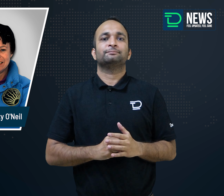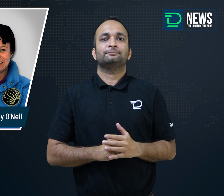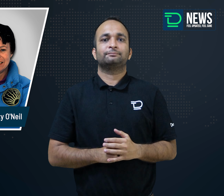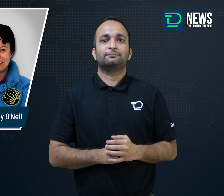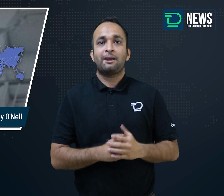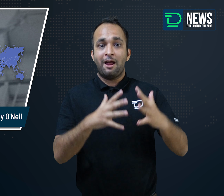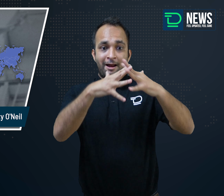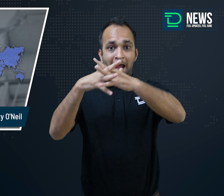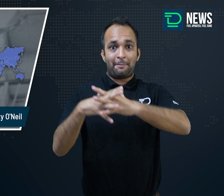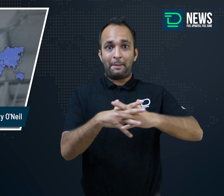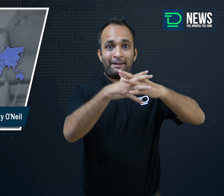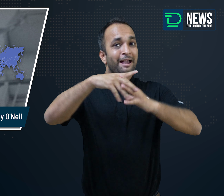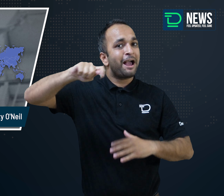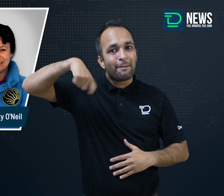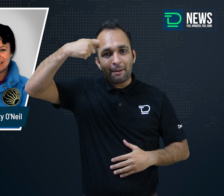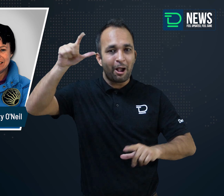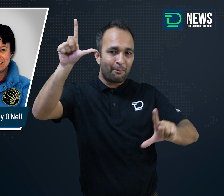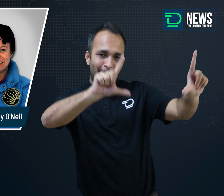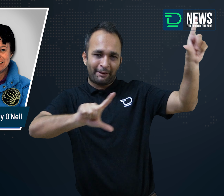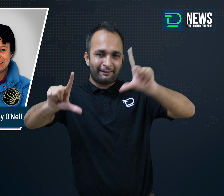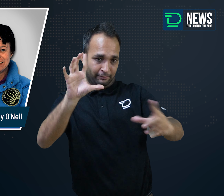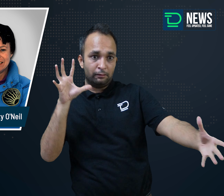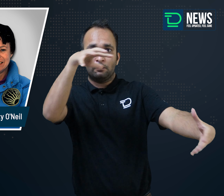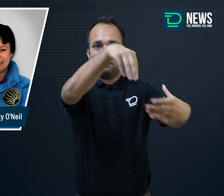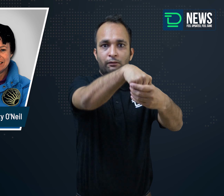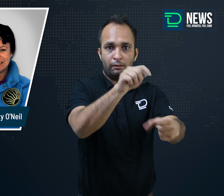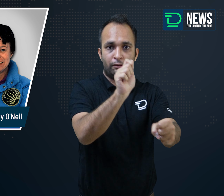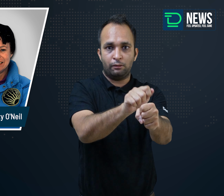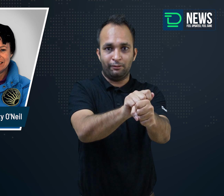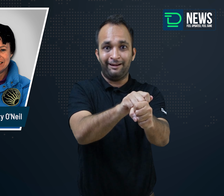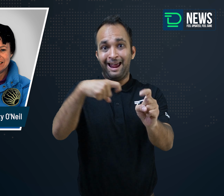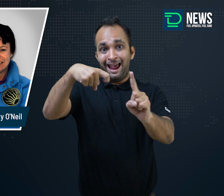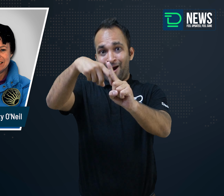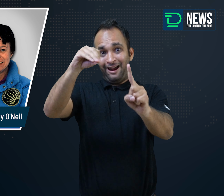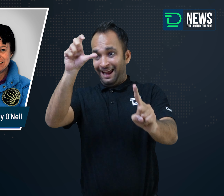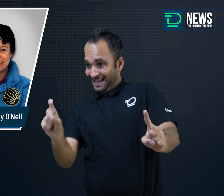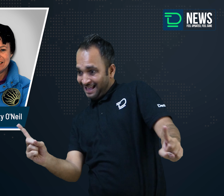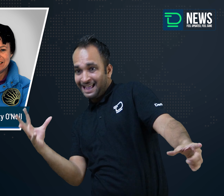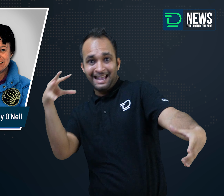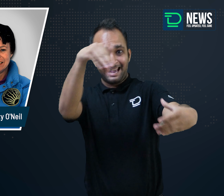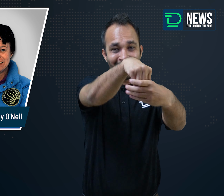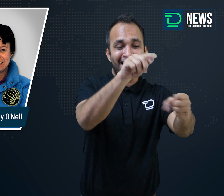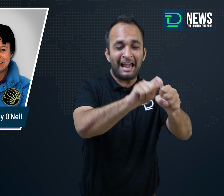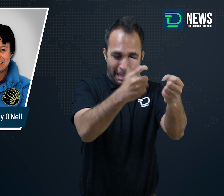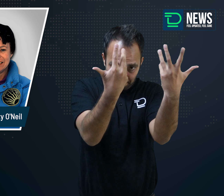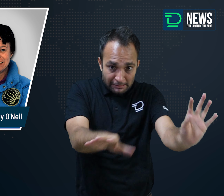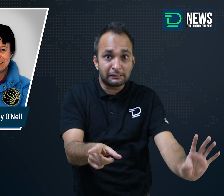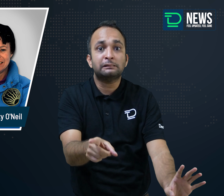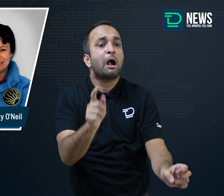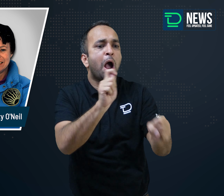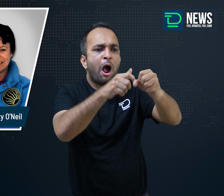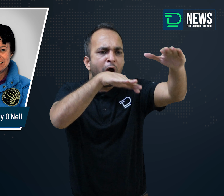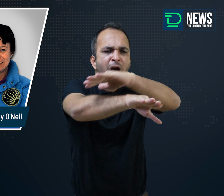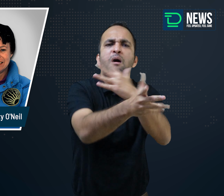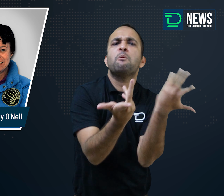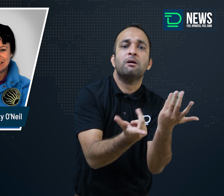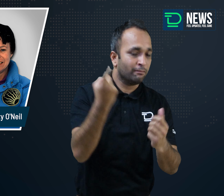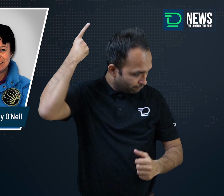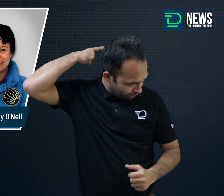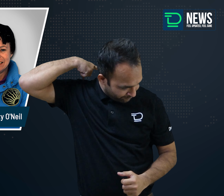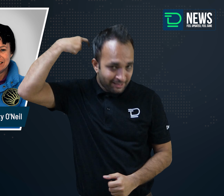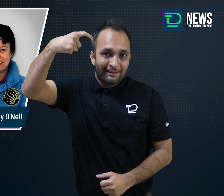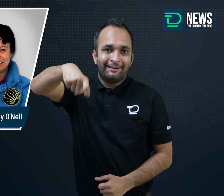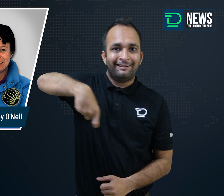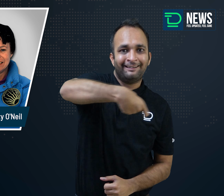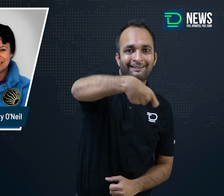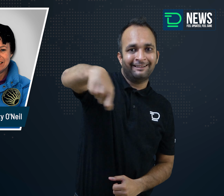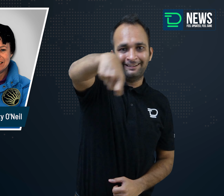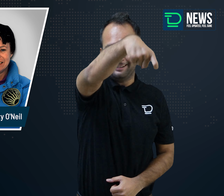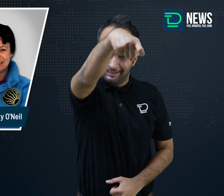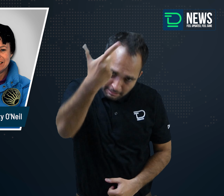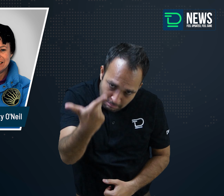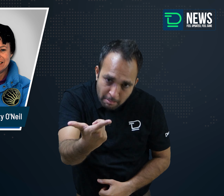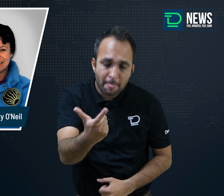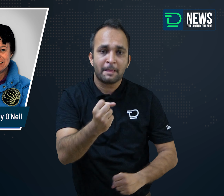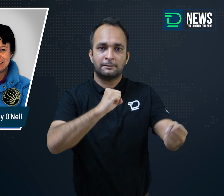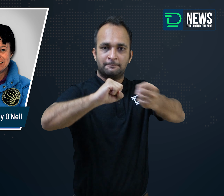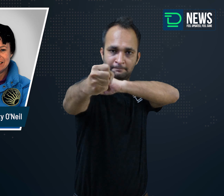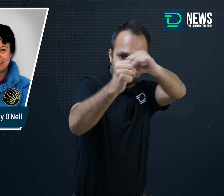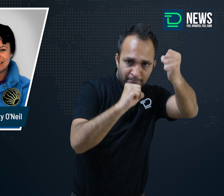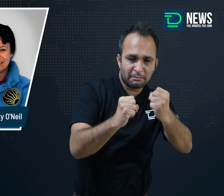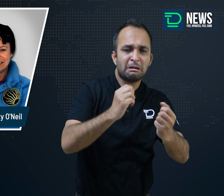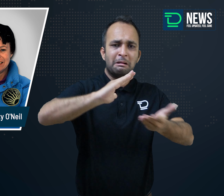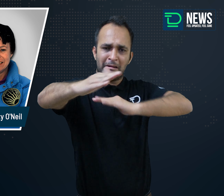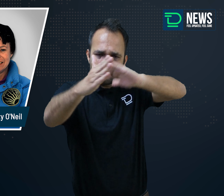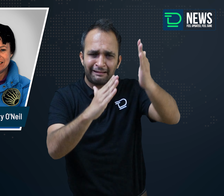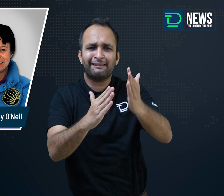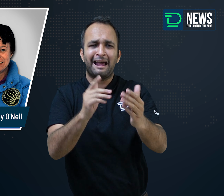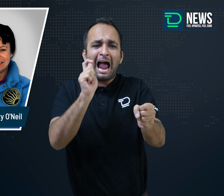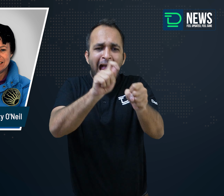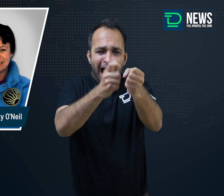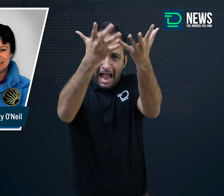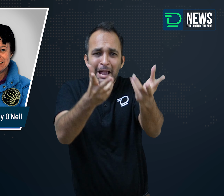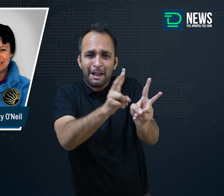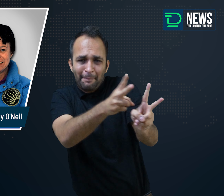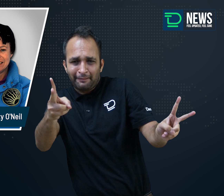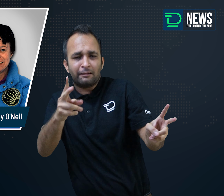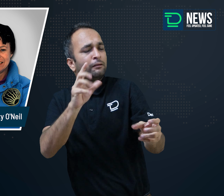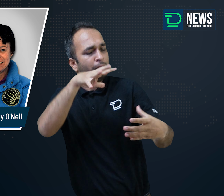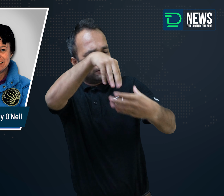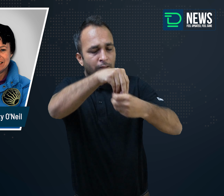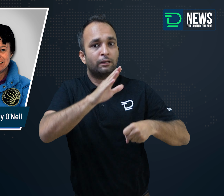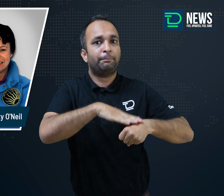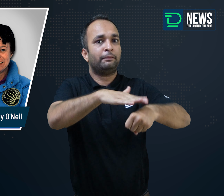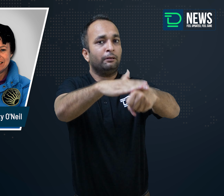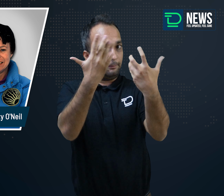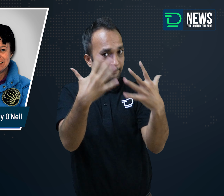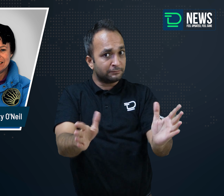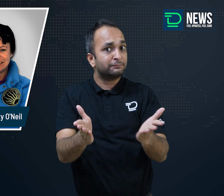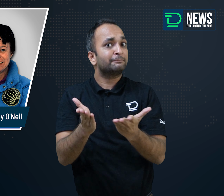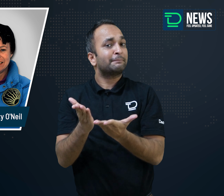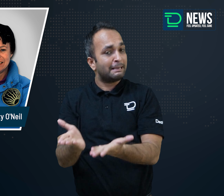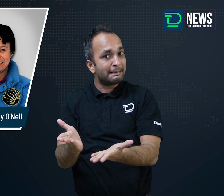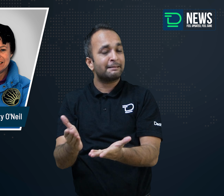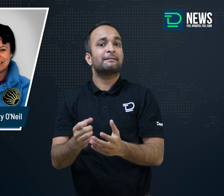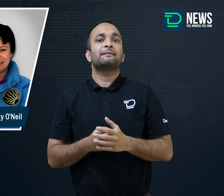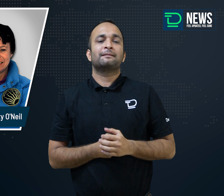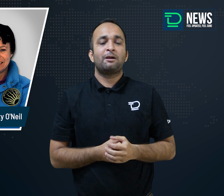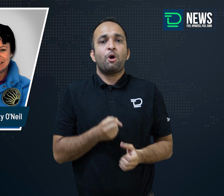She worked as an American stunt performer in movies.